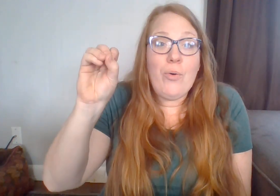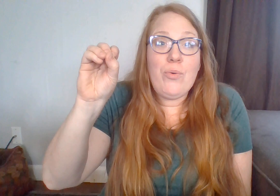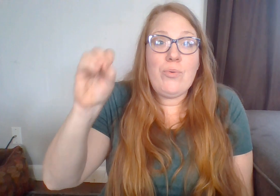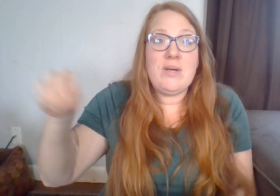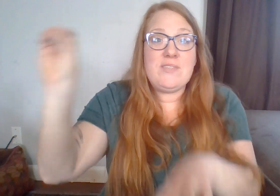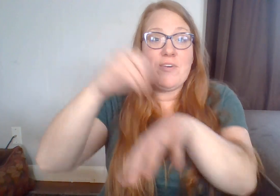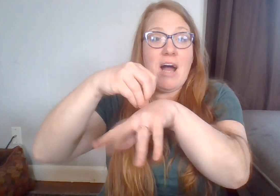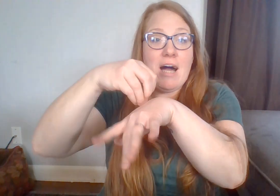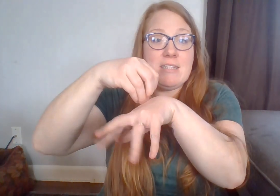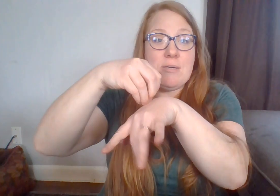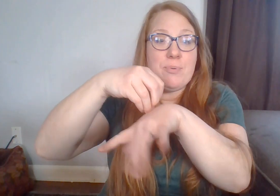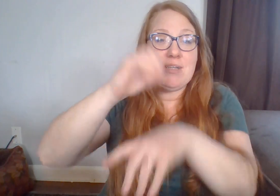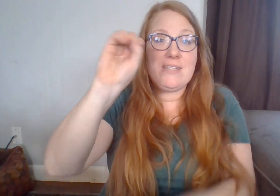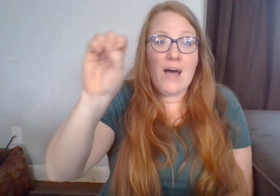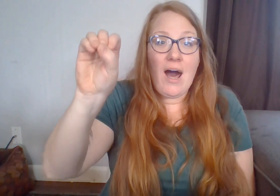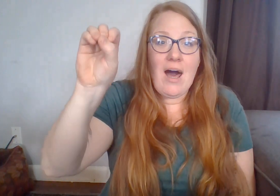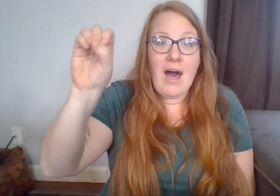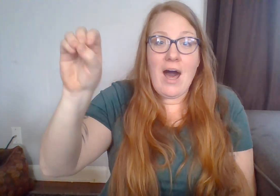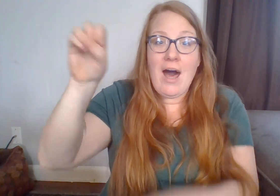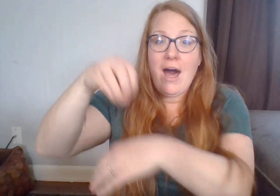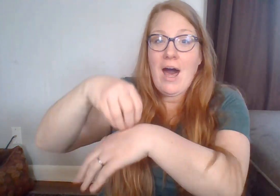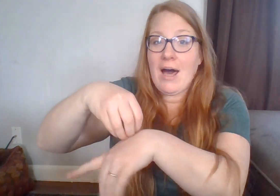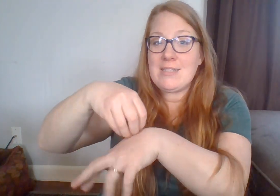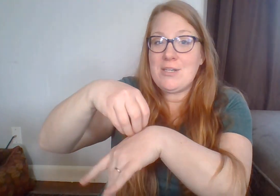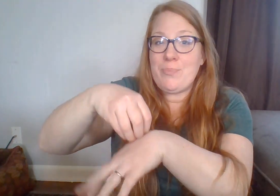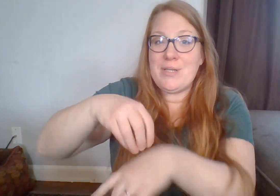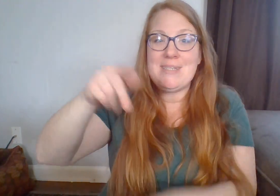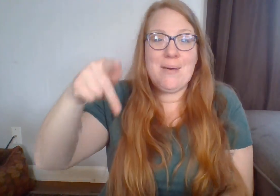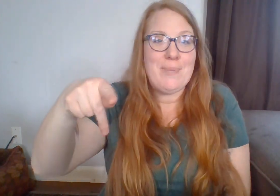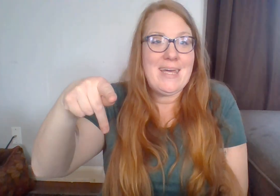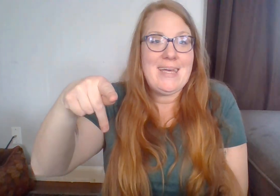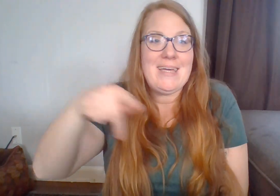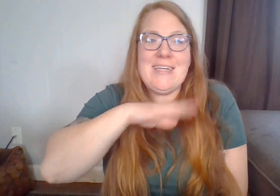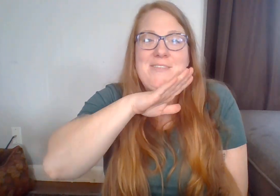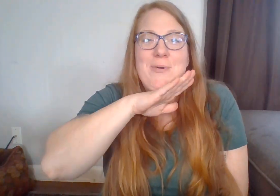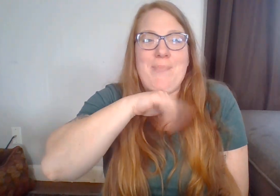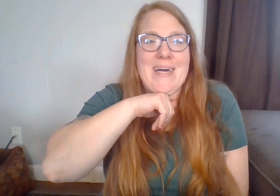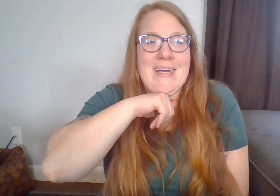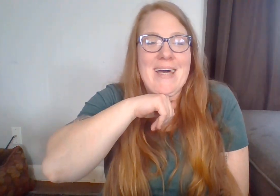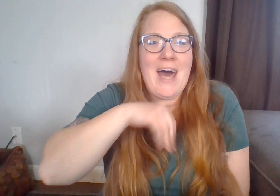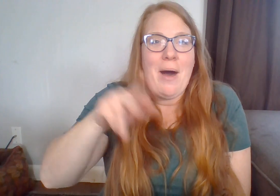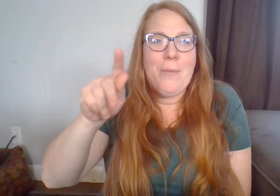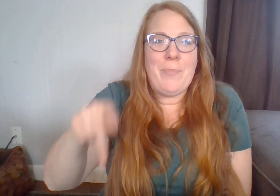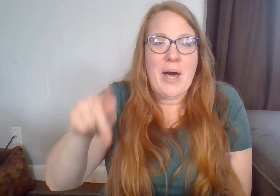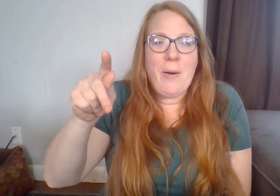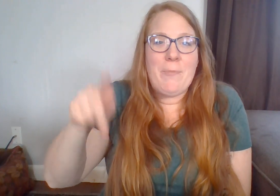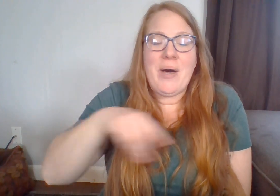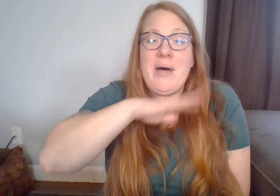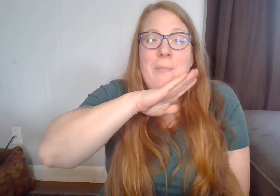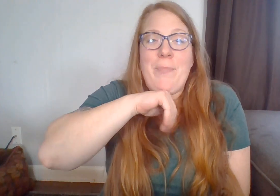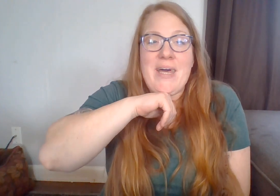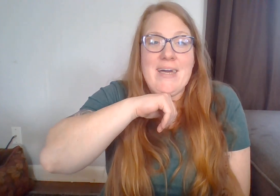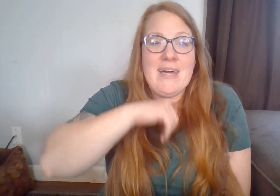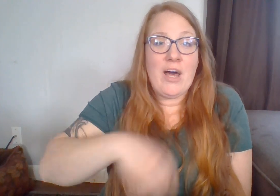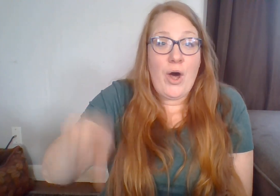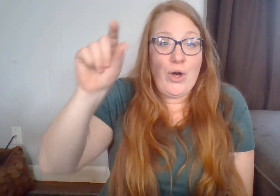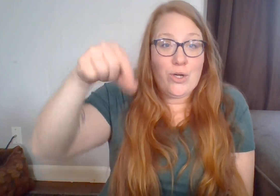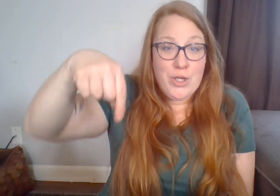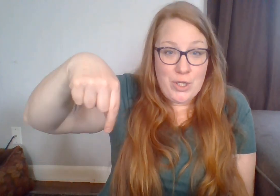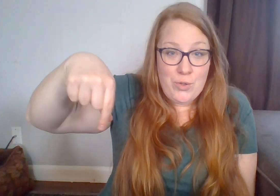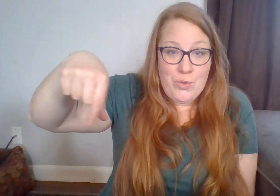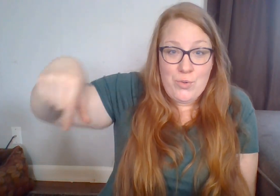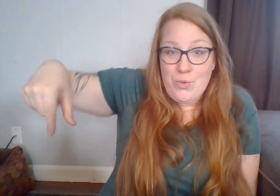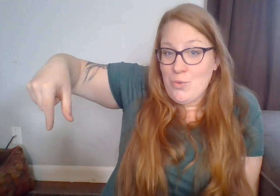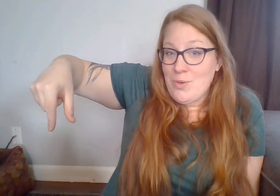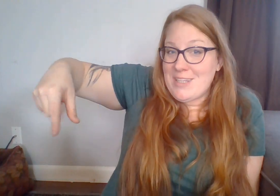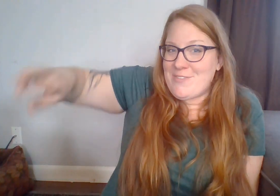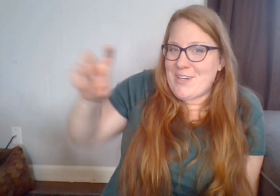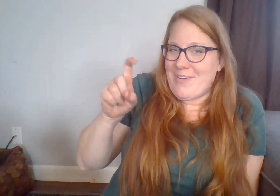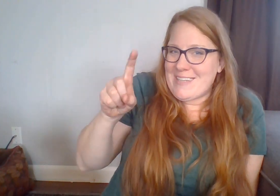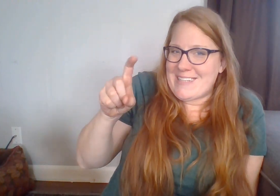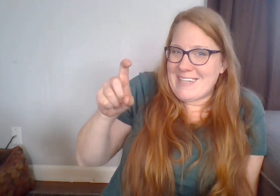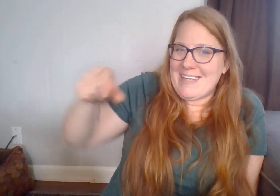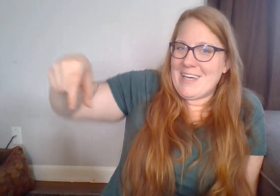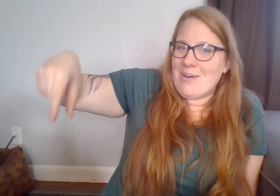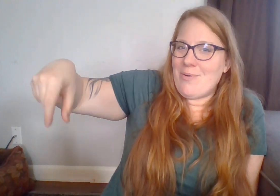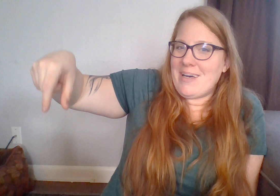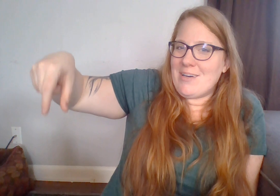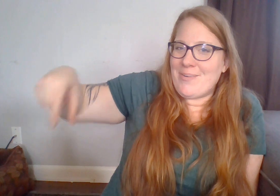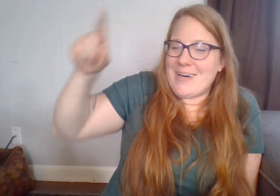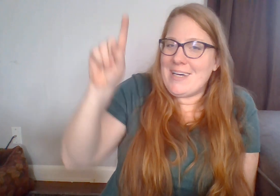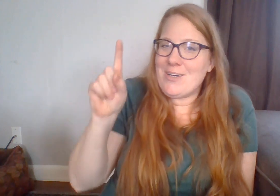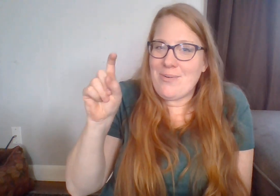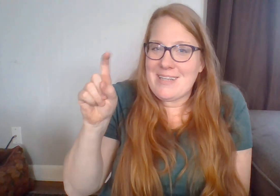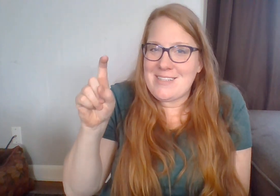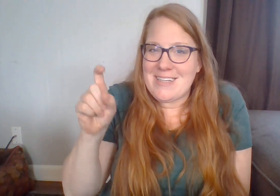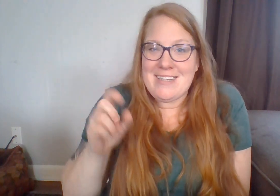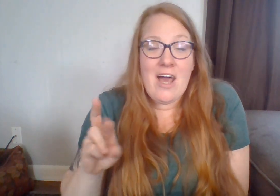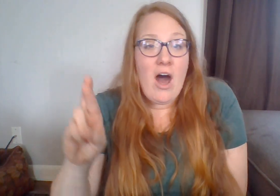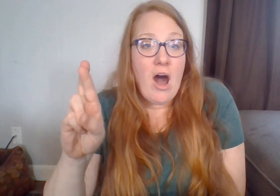for Octopus o...o...octopus, P is for Pig p...p... pig, Q is for Question qu...qu... question, R